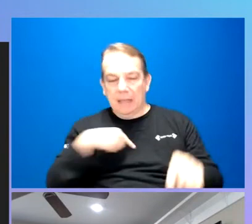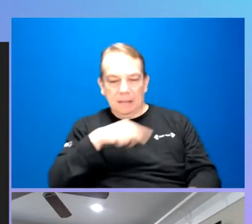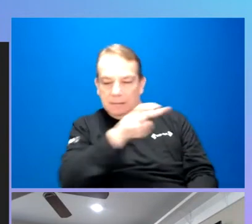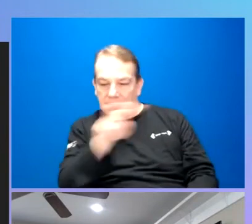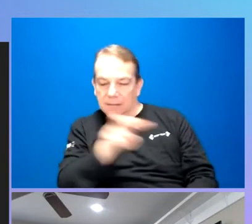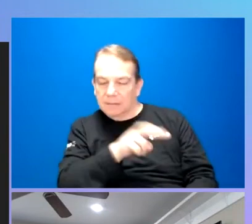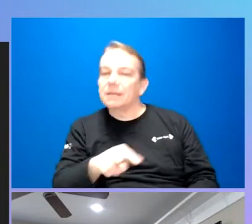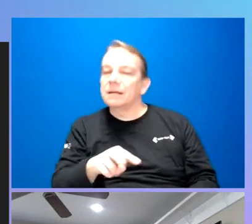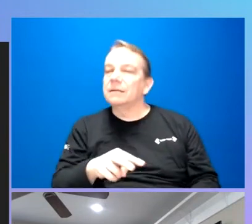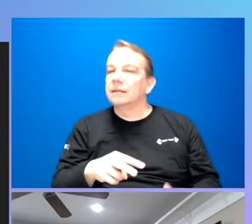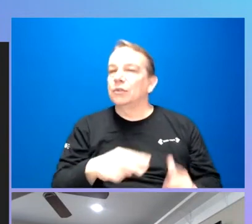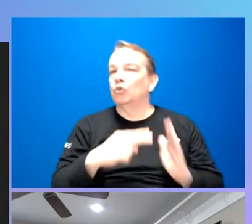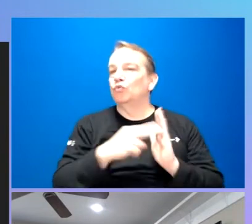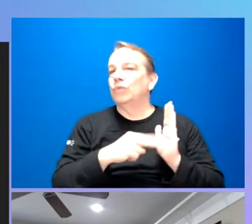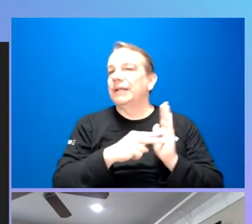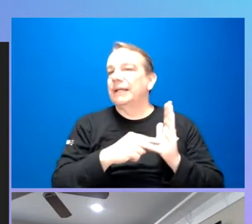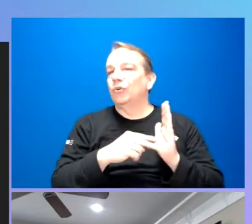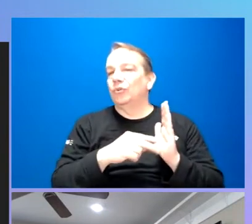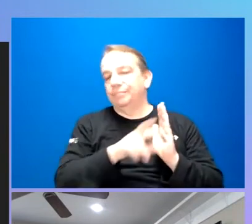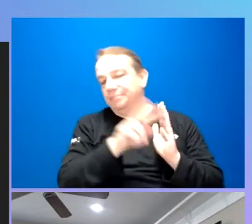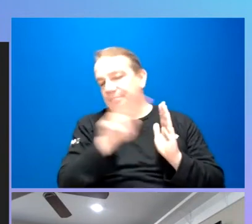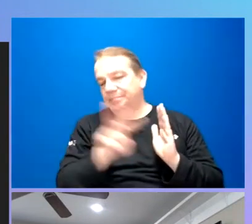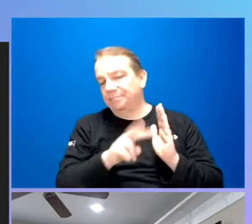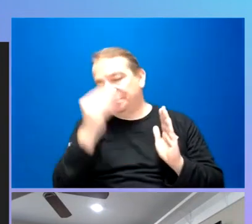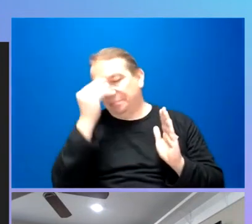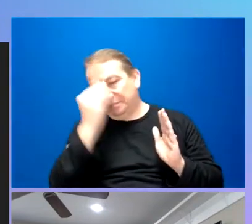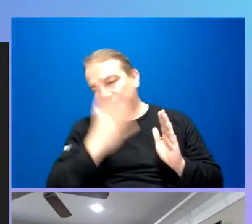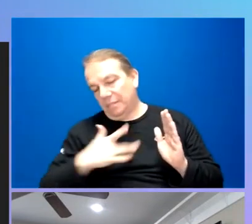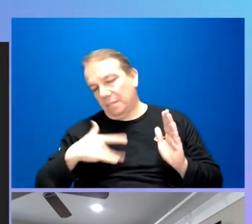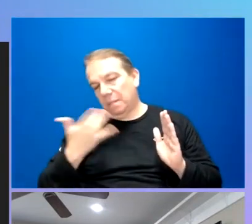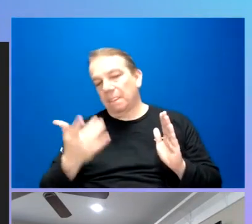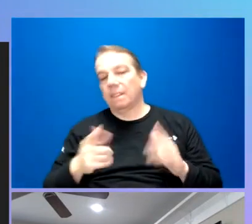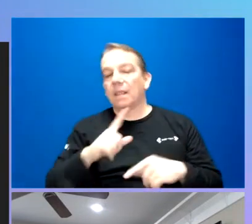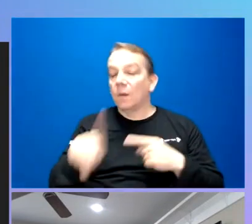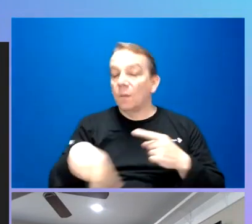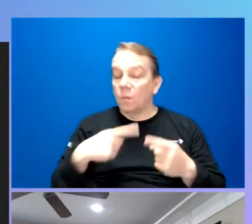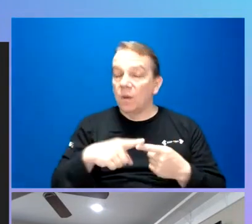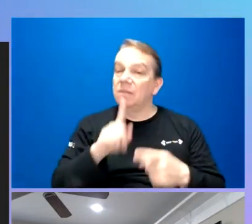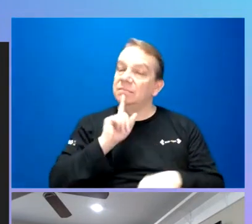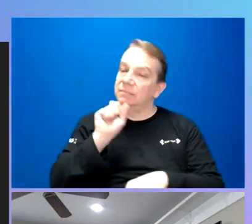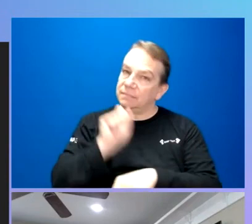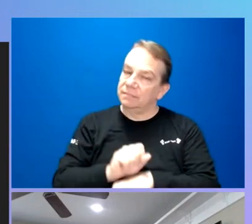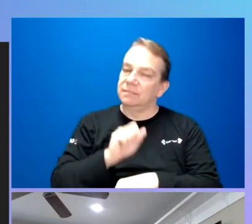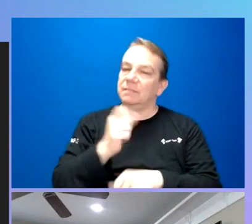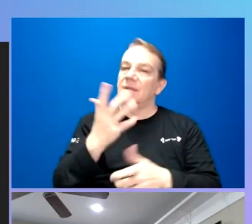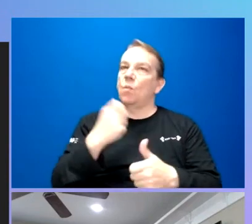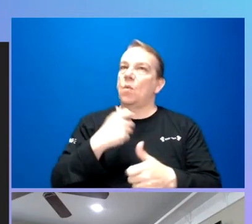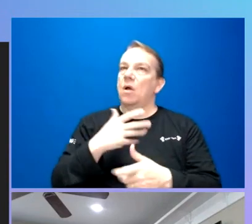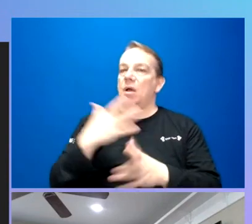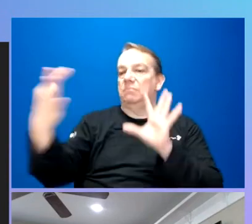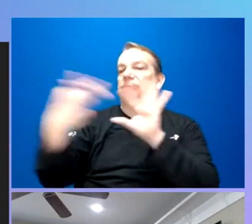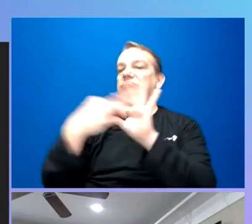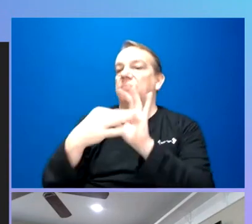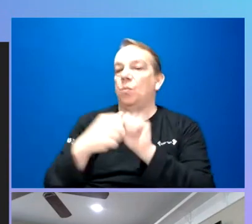when you do want to engage in leadership, know channels, know